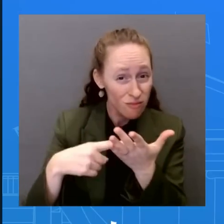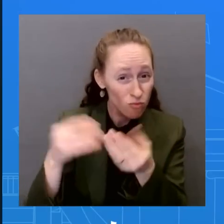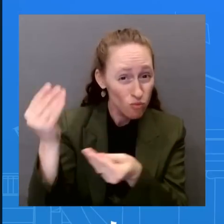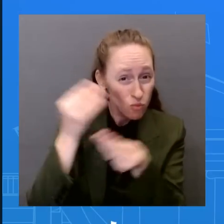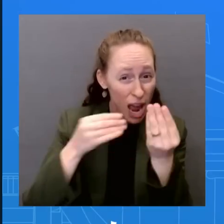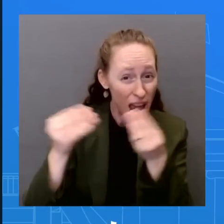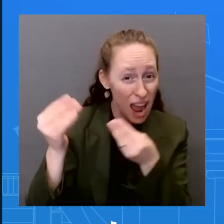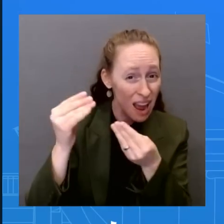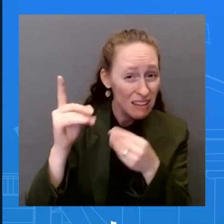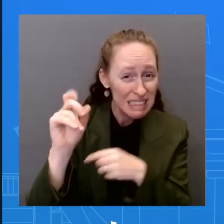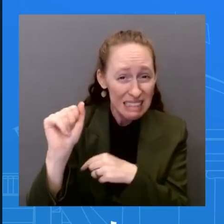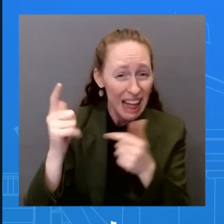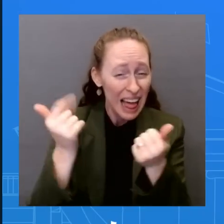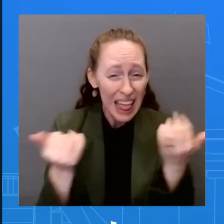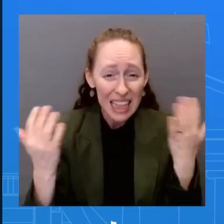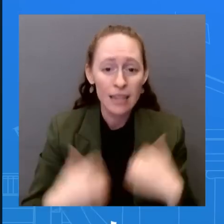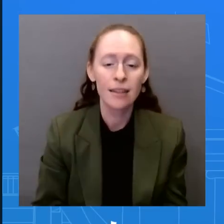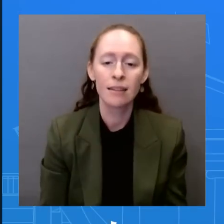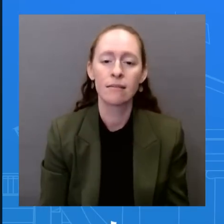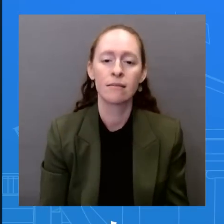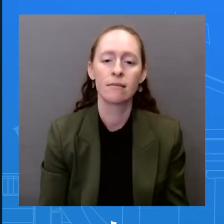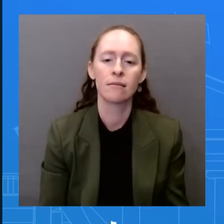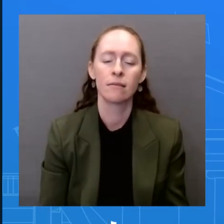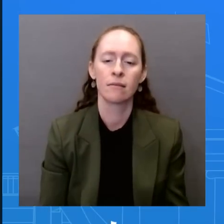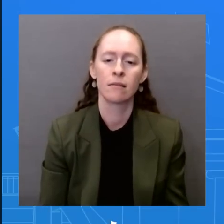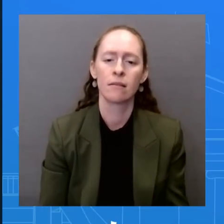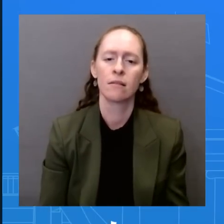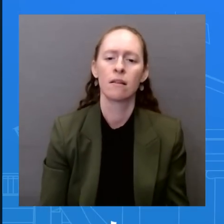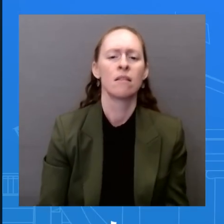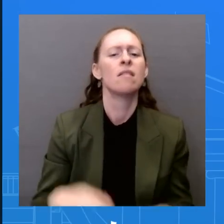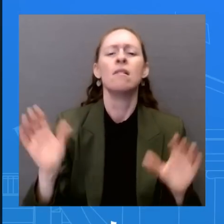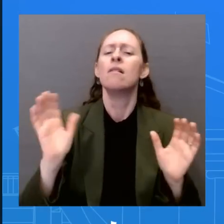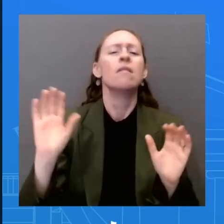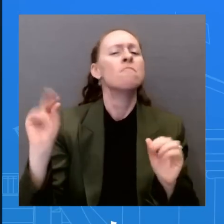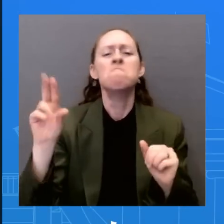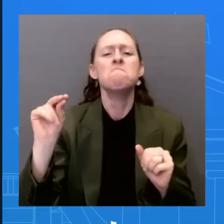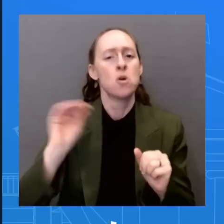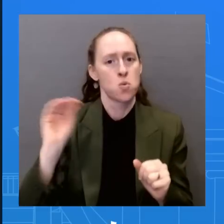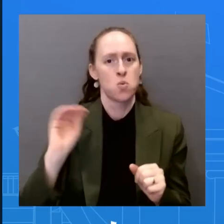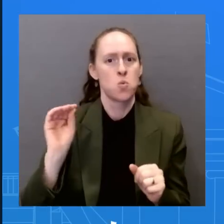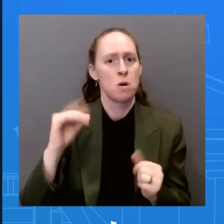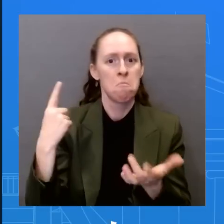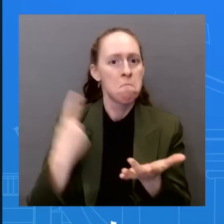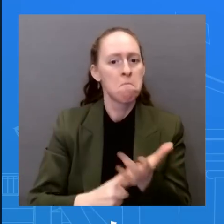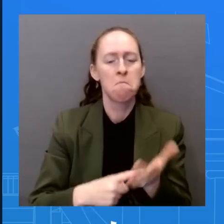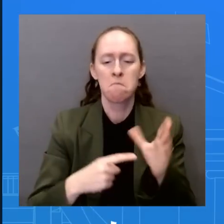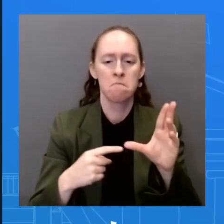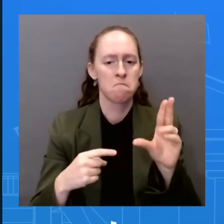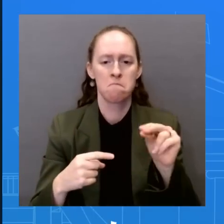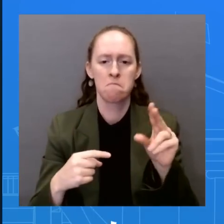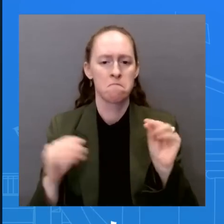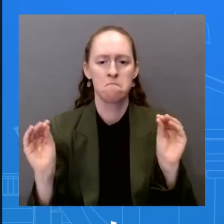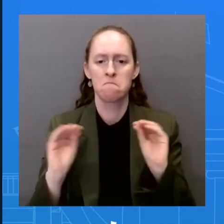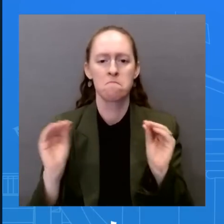between the U.S. and the UK and the Northern Ireland Protocol, as we have said. But efforts to undo the Northern Ireland Protocol